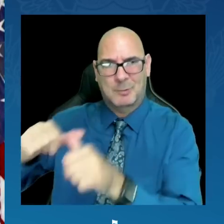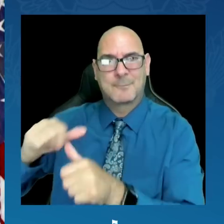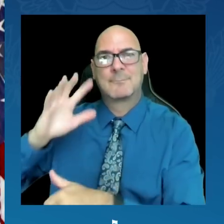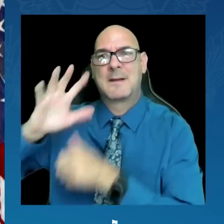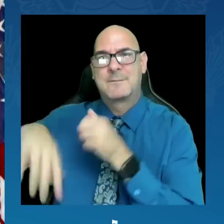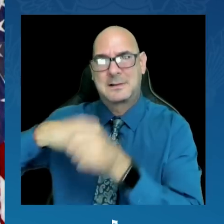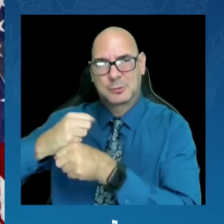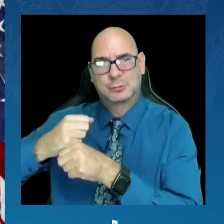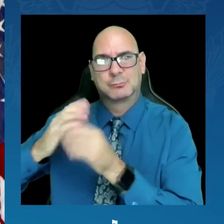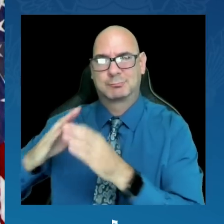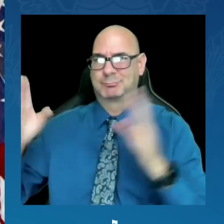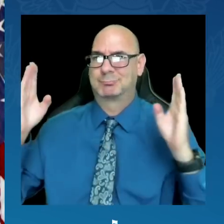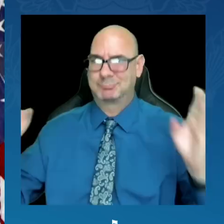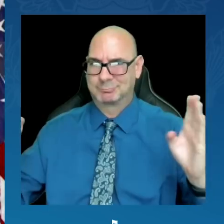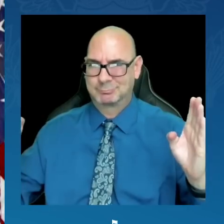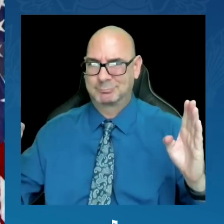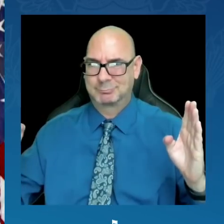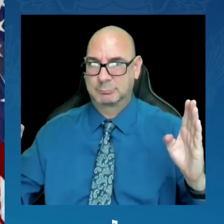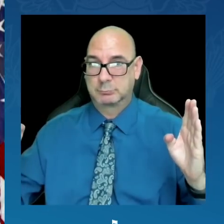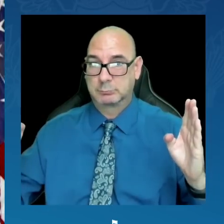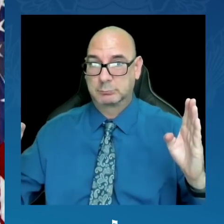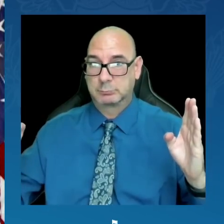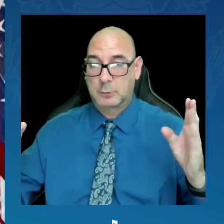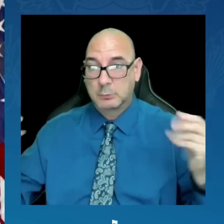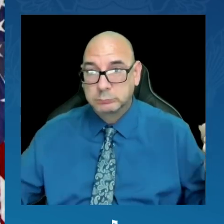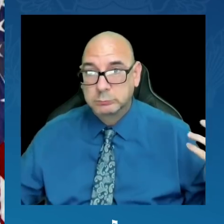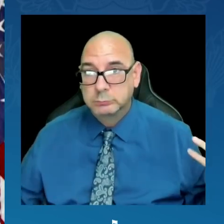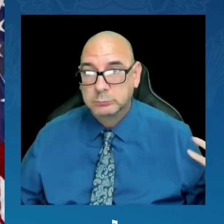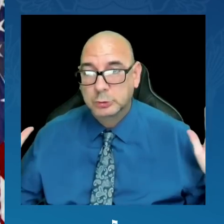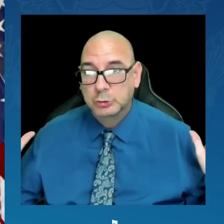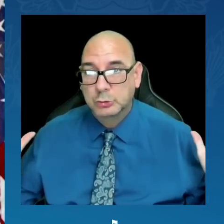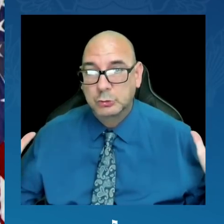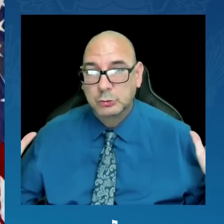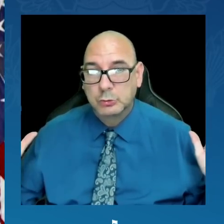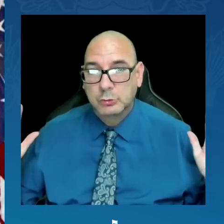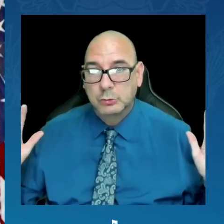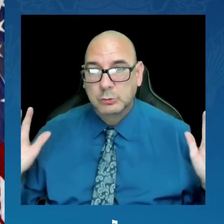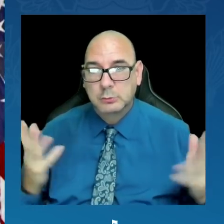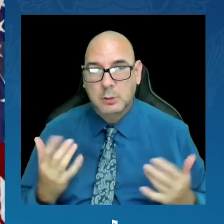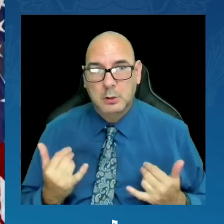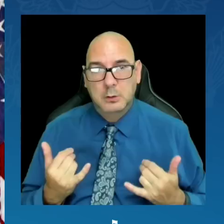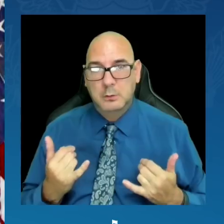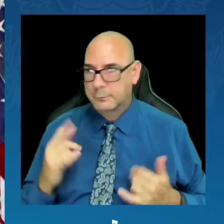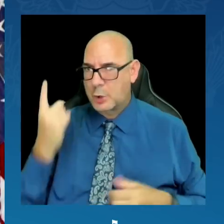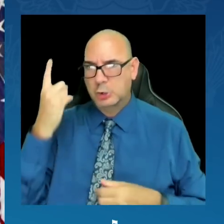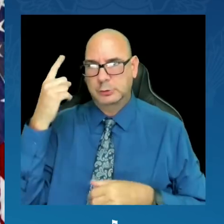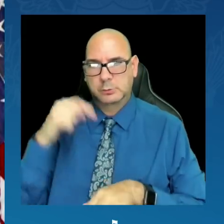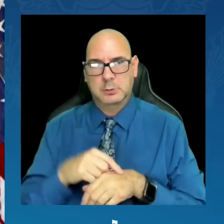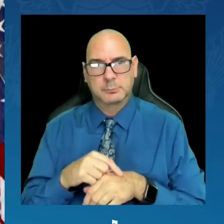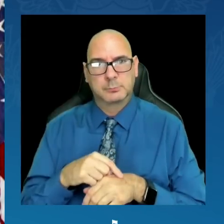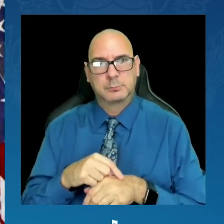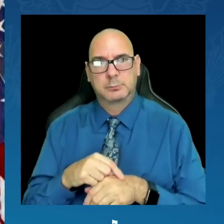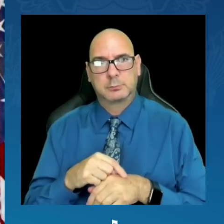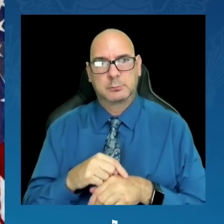This is the first time in the history of our nation that a constitutional right